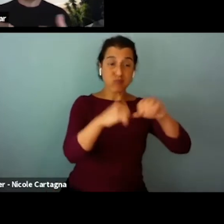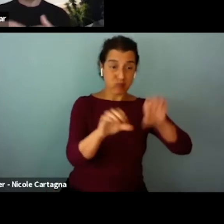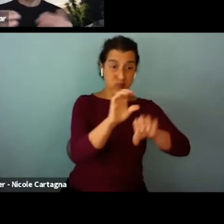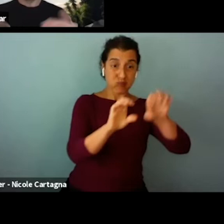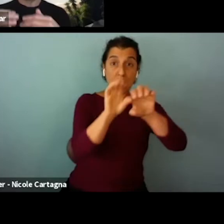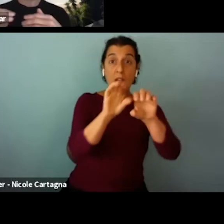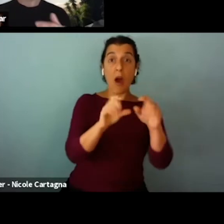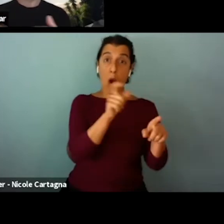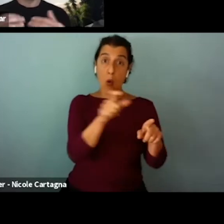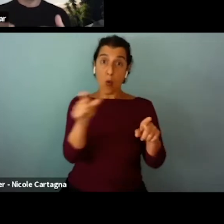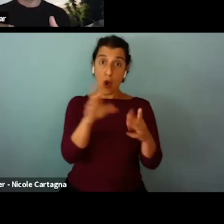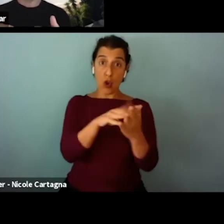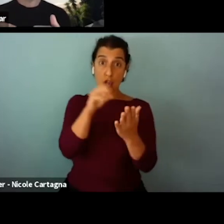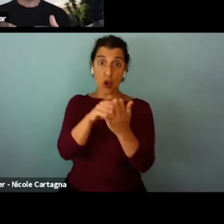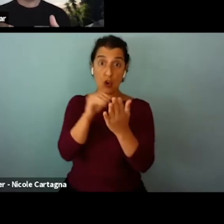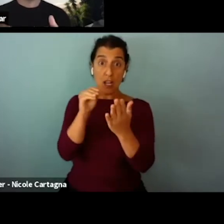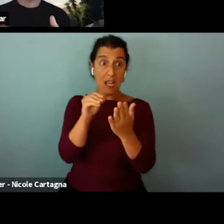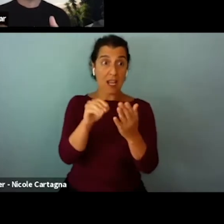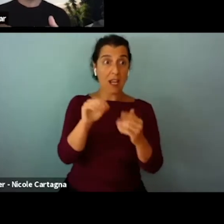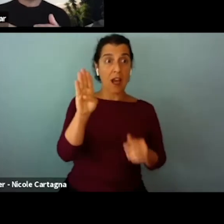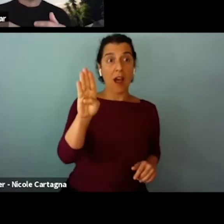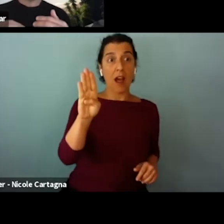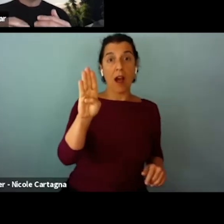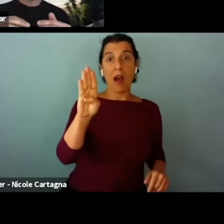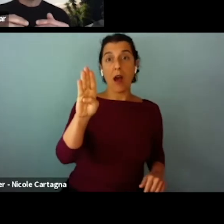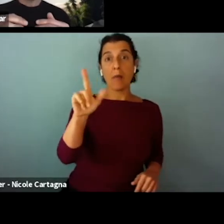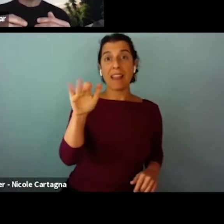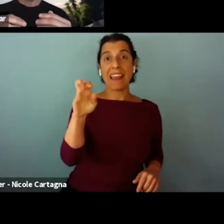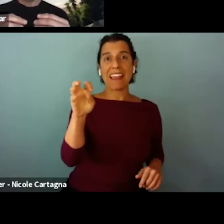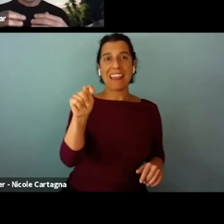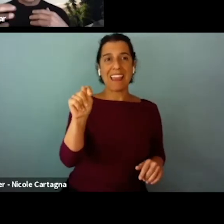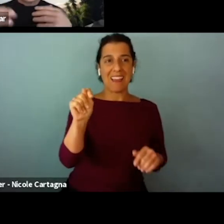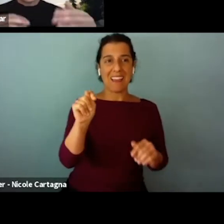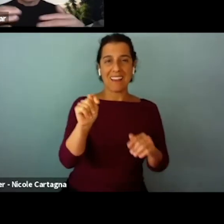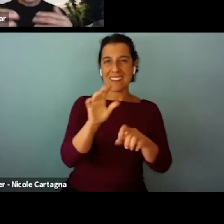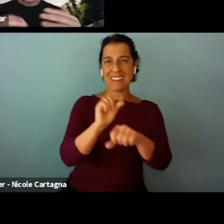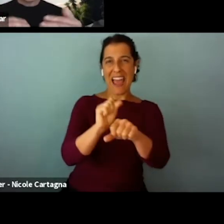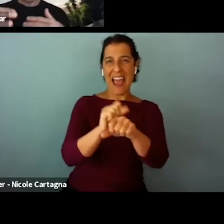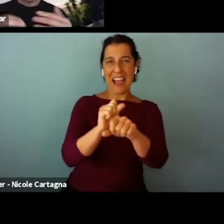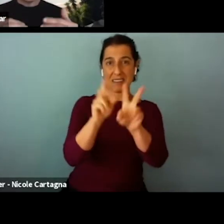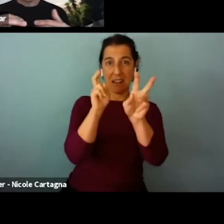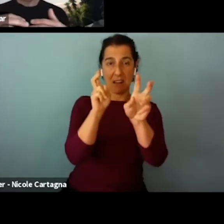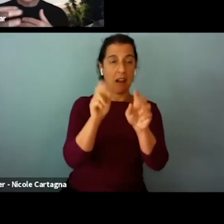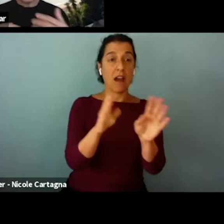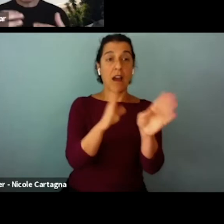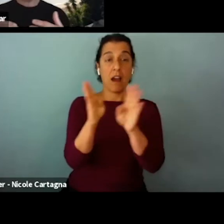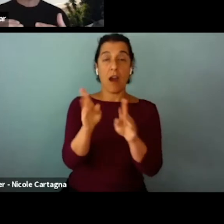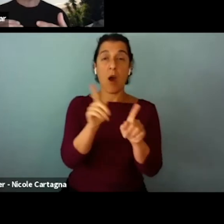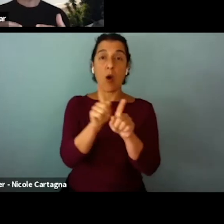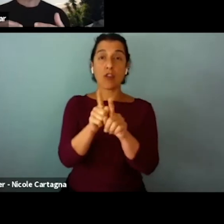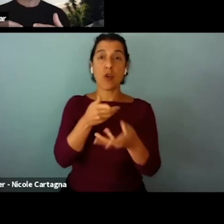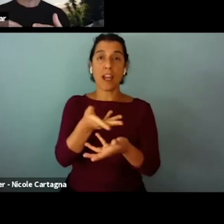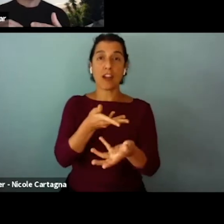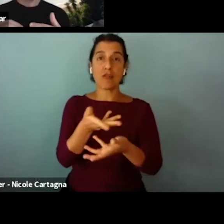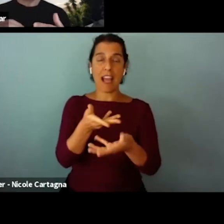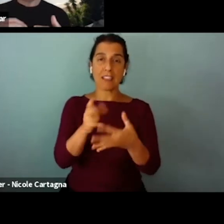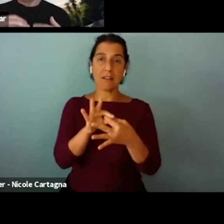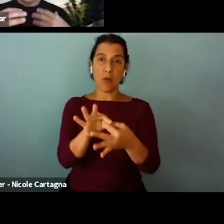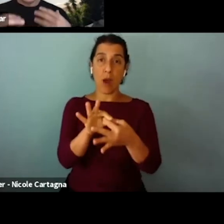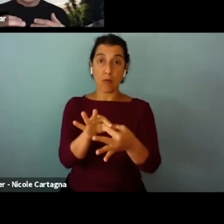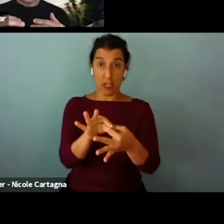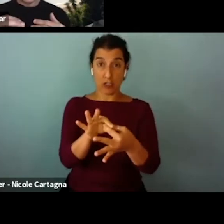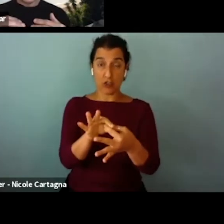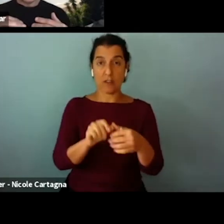the medo task we also look at interactive cooperation so you know we're looking at the